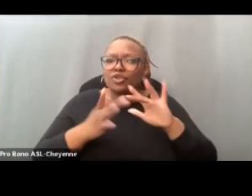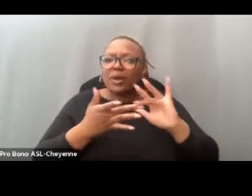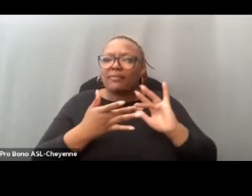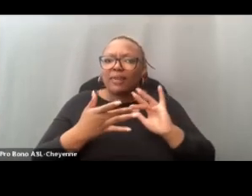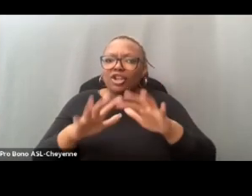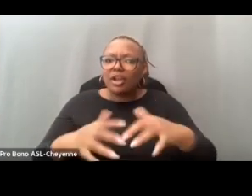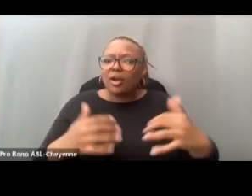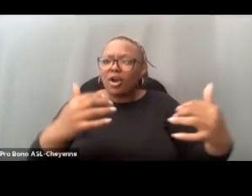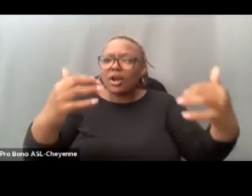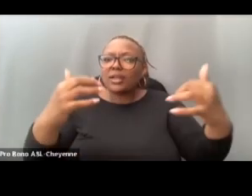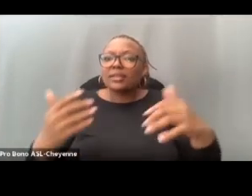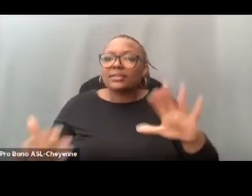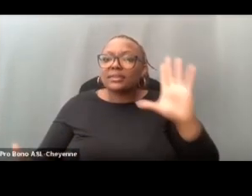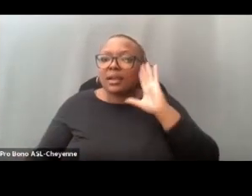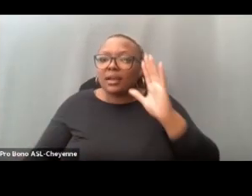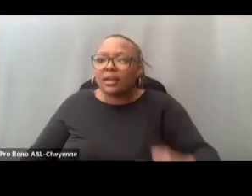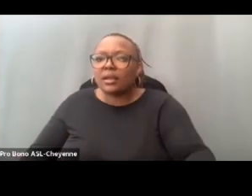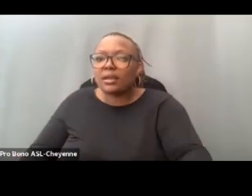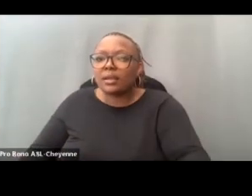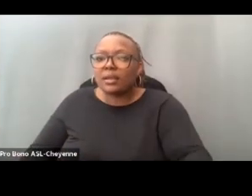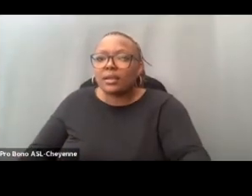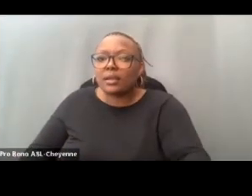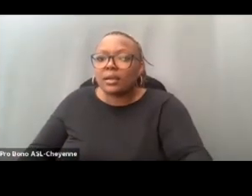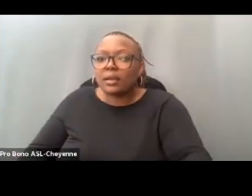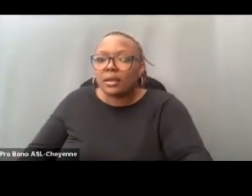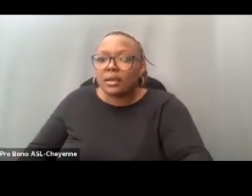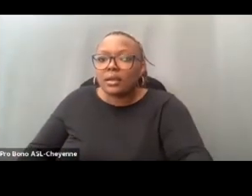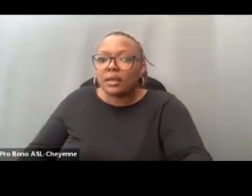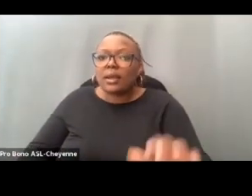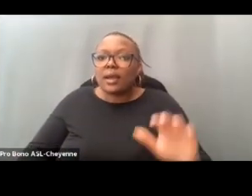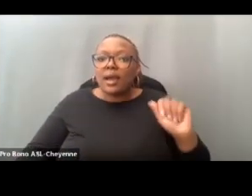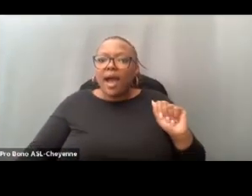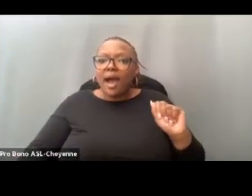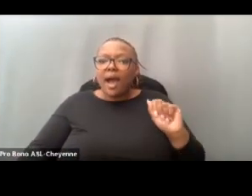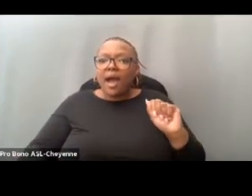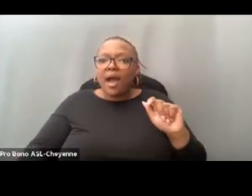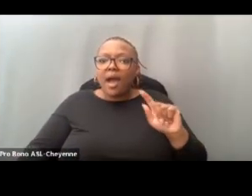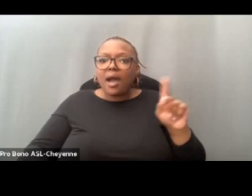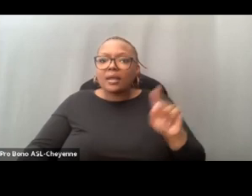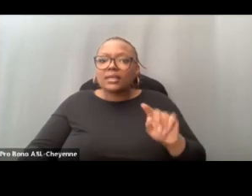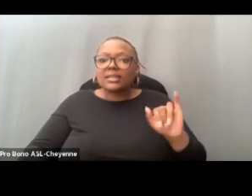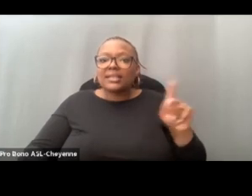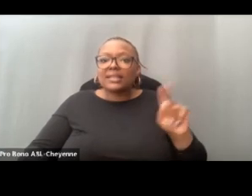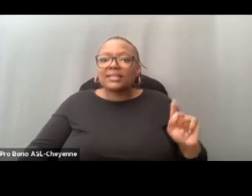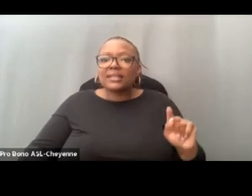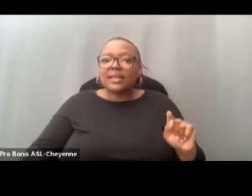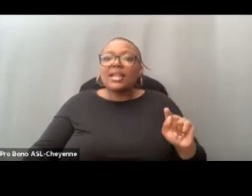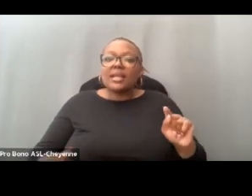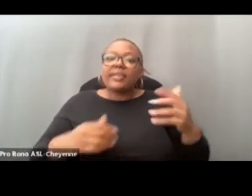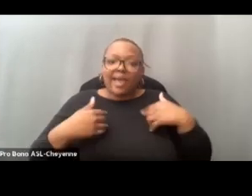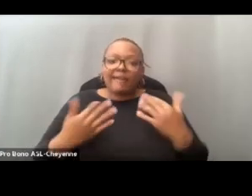Cynthia? Yeah. Thank you so much. There is a fire alarm in the building so I just moved